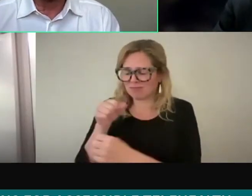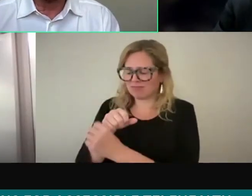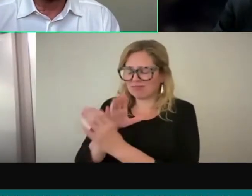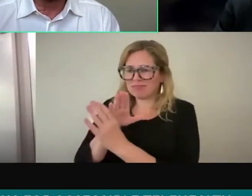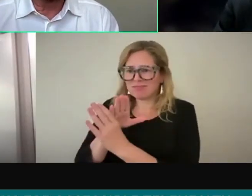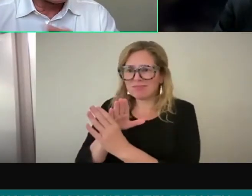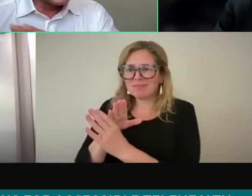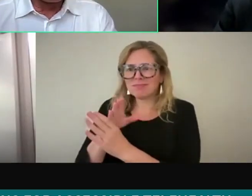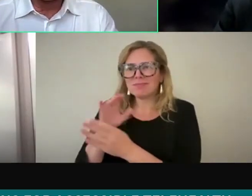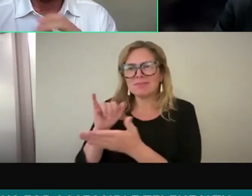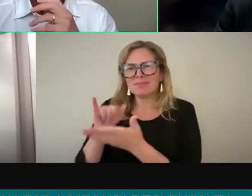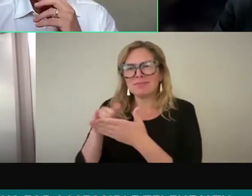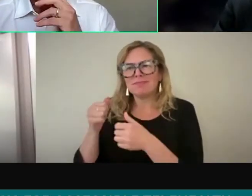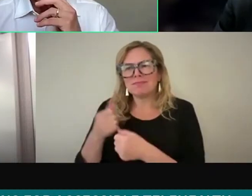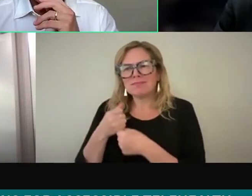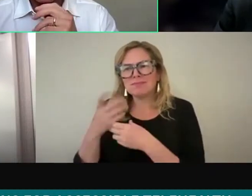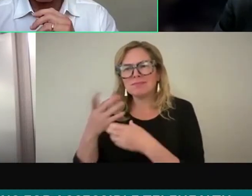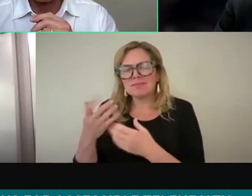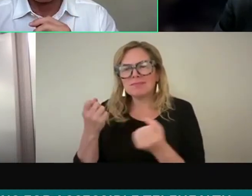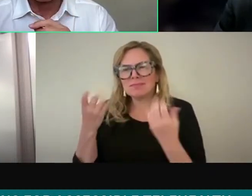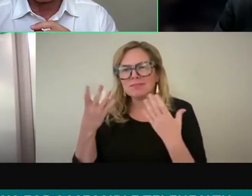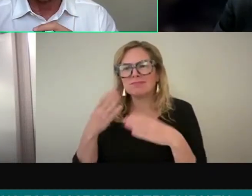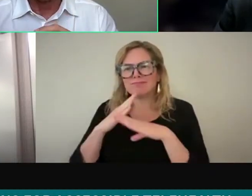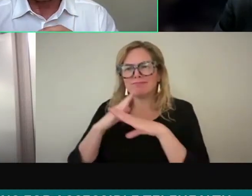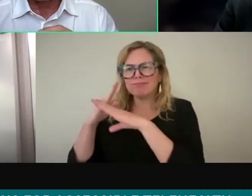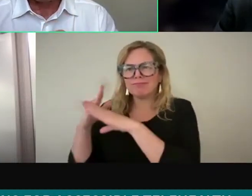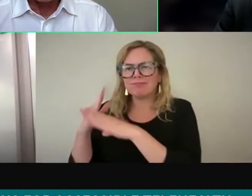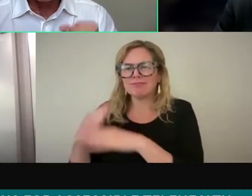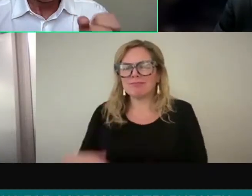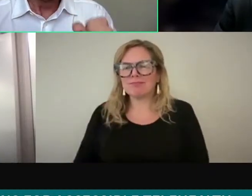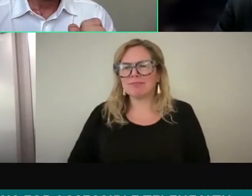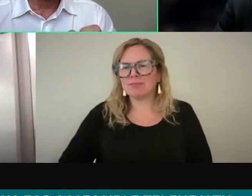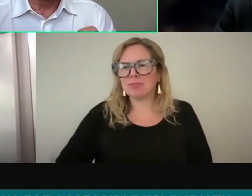we talked about, and a couple of you also mentioned integrations. Telehealth is no